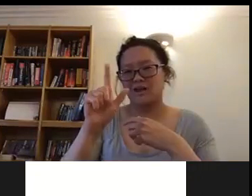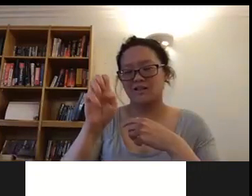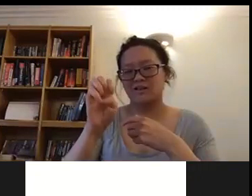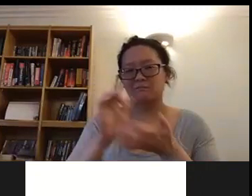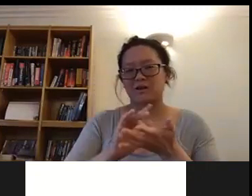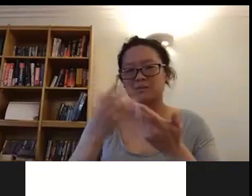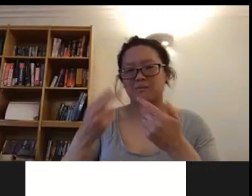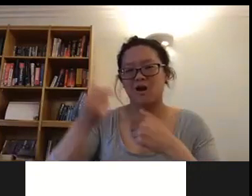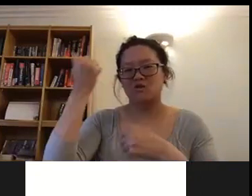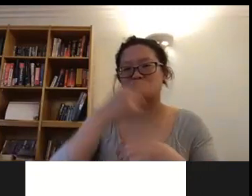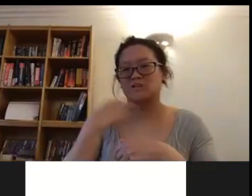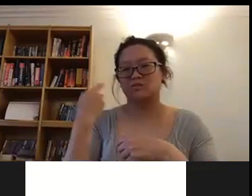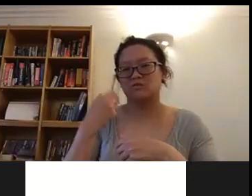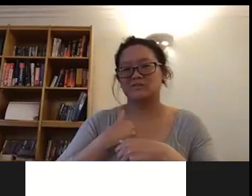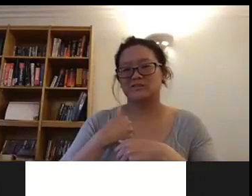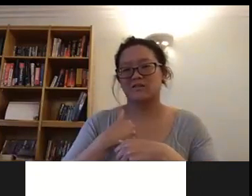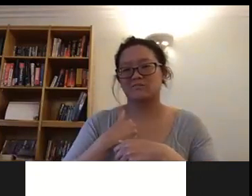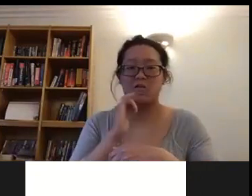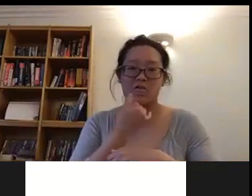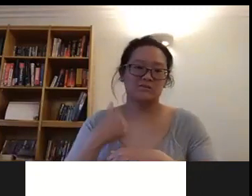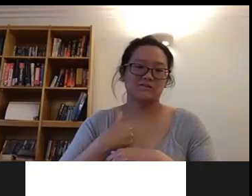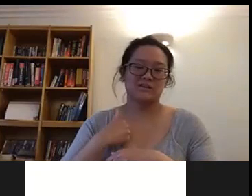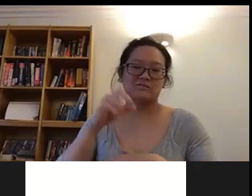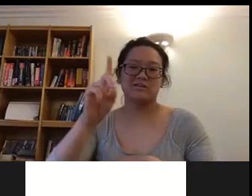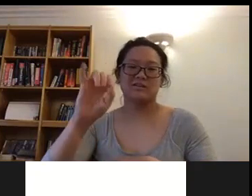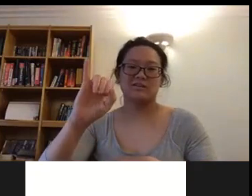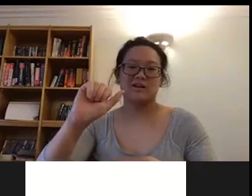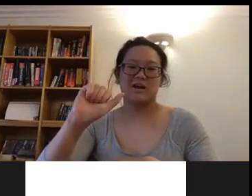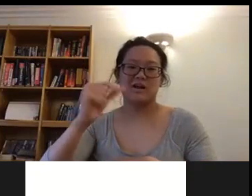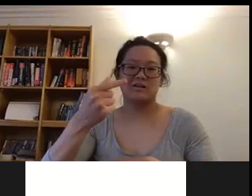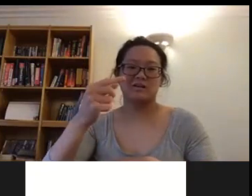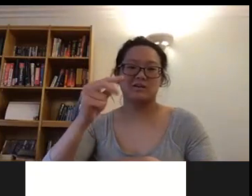So anyway, I felt like telemedicine was perhaps a higher risk.